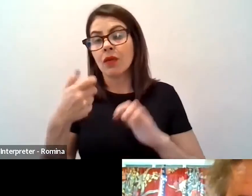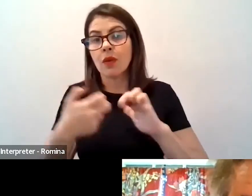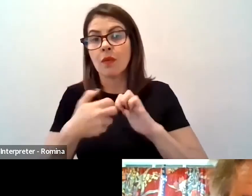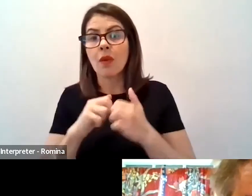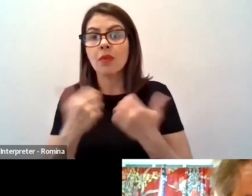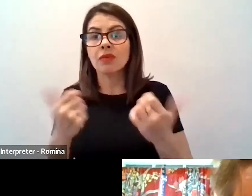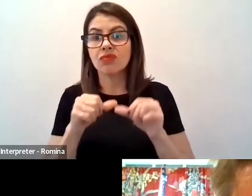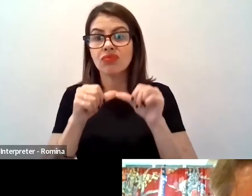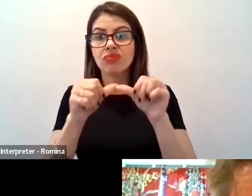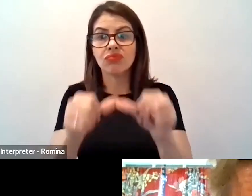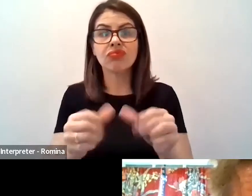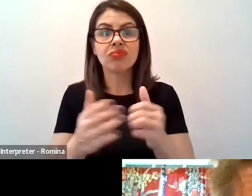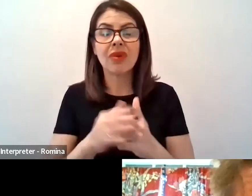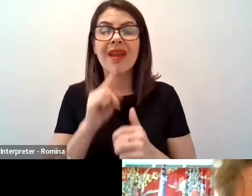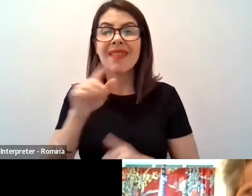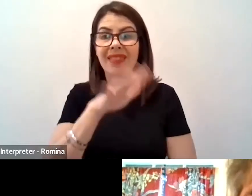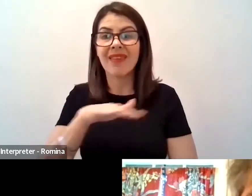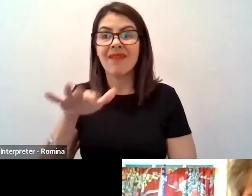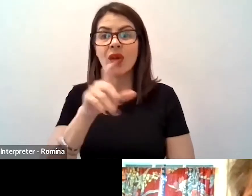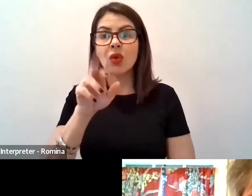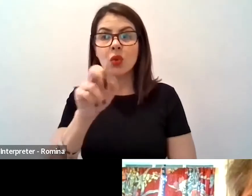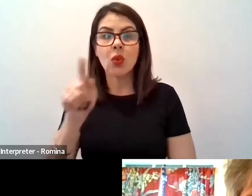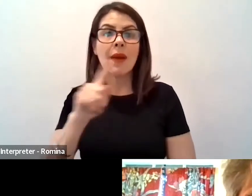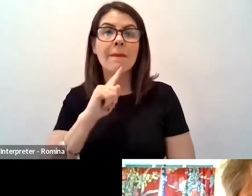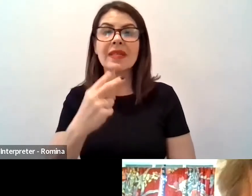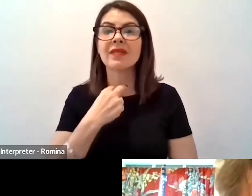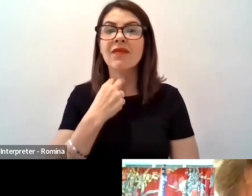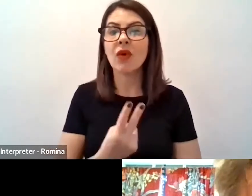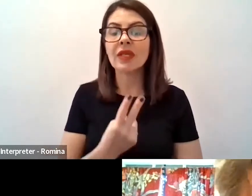and the field rep is voicing the union's position